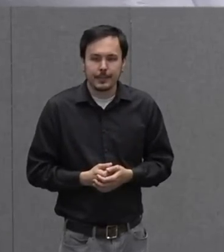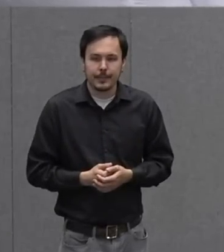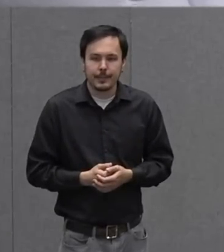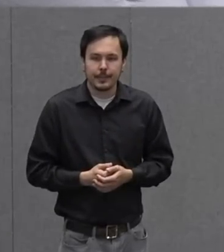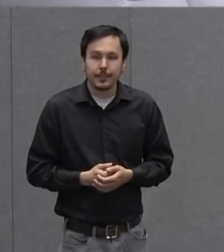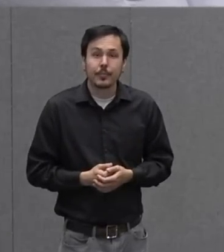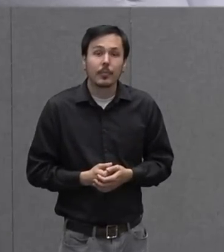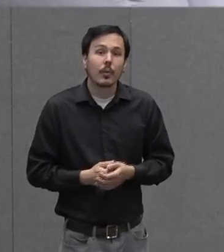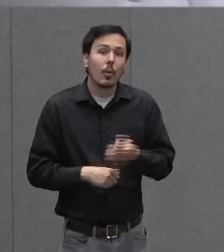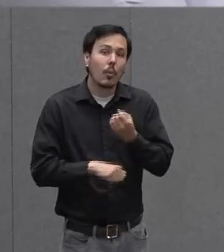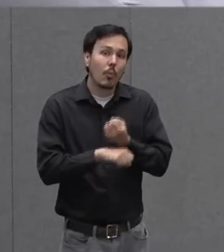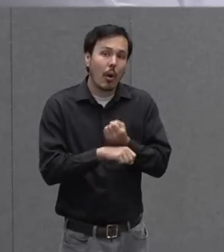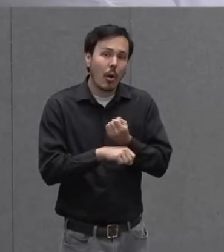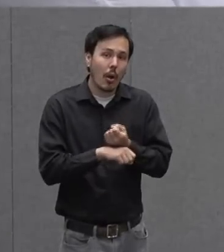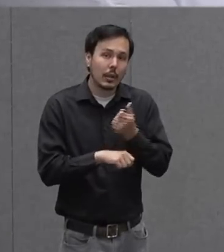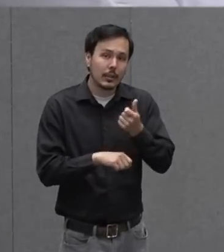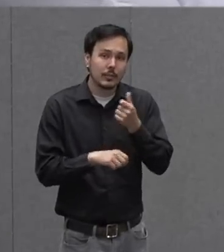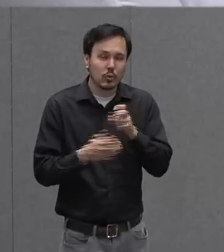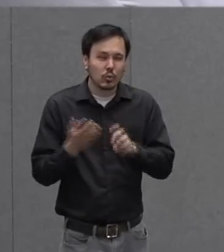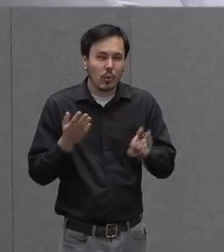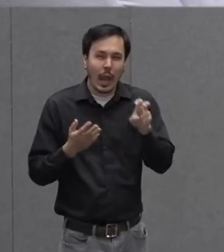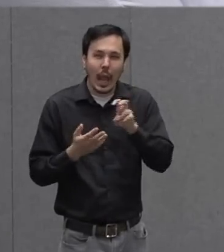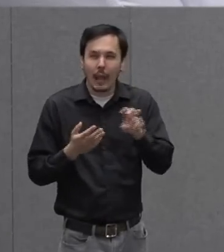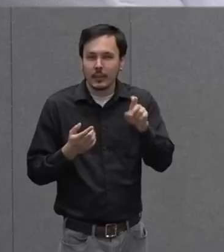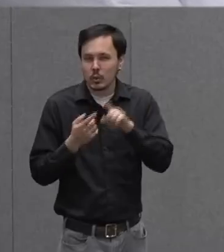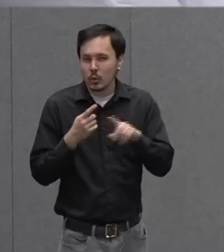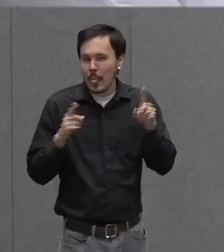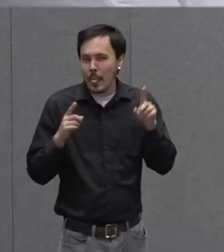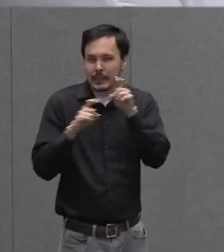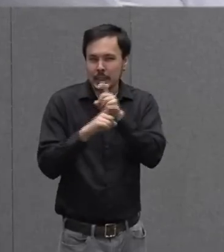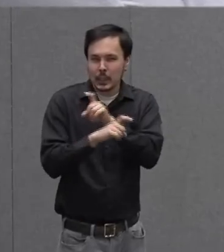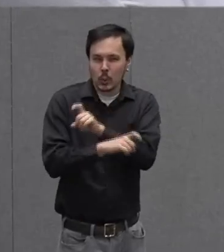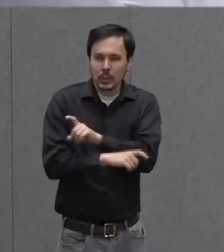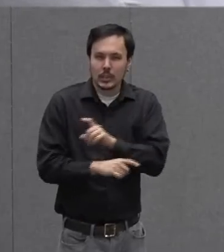Rock traveled to the mysterious forest over by the tire swing where he met a warrior